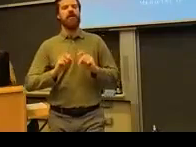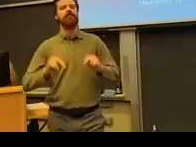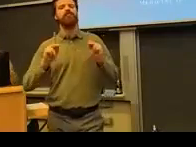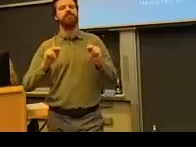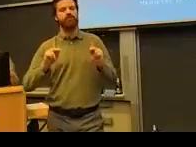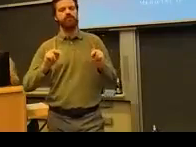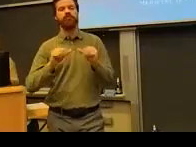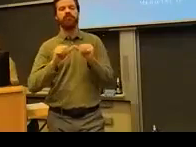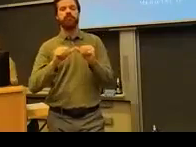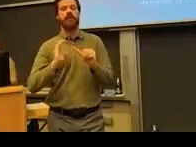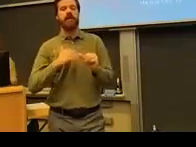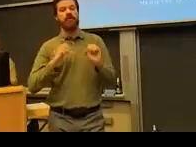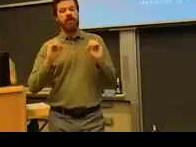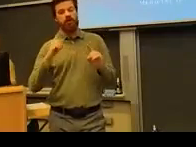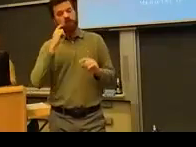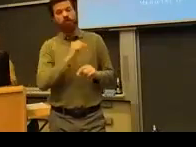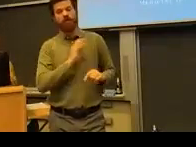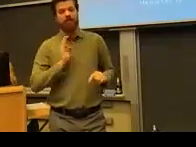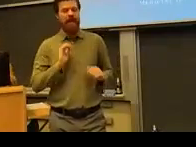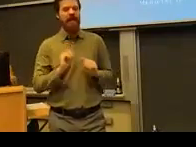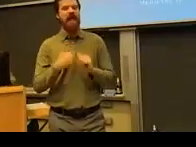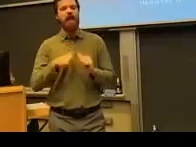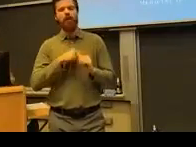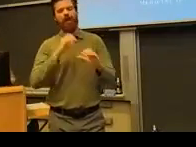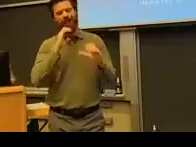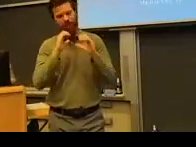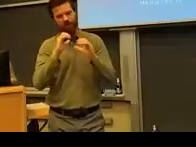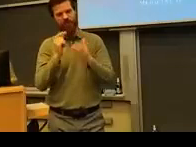our education for our staff on how to communicate therap thetically with this population it can be